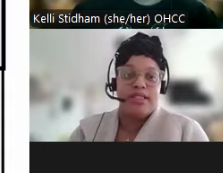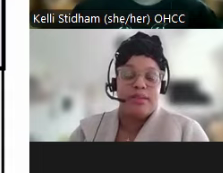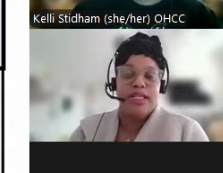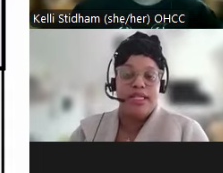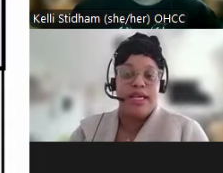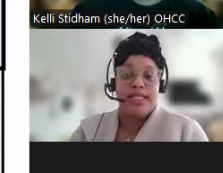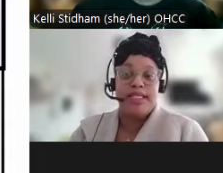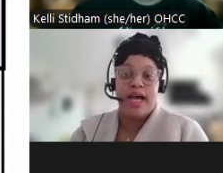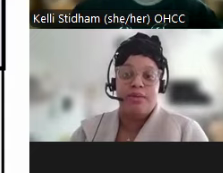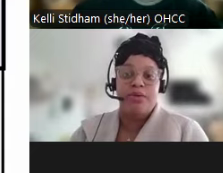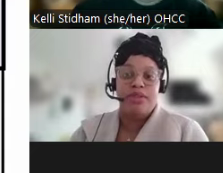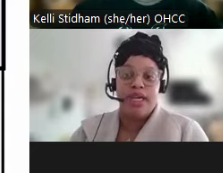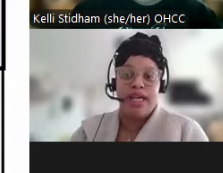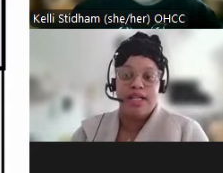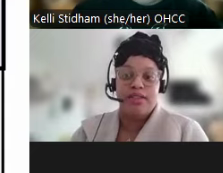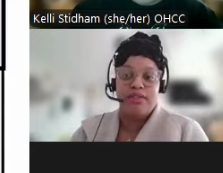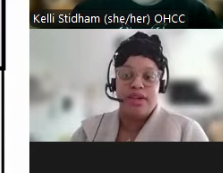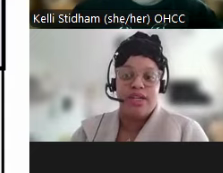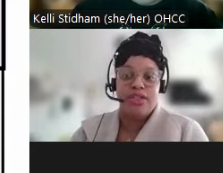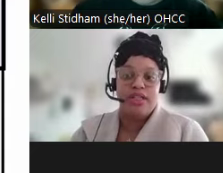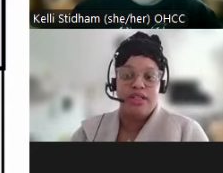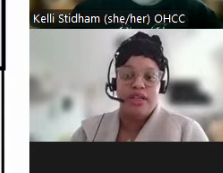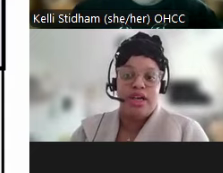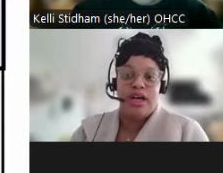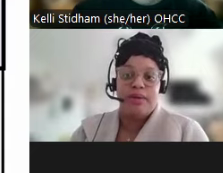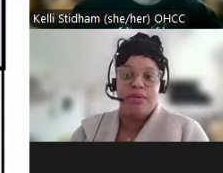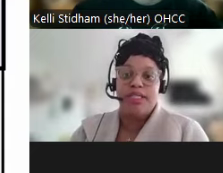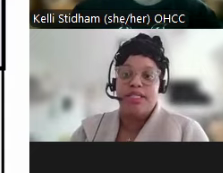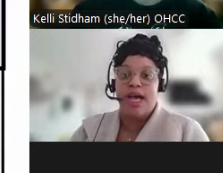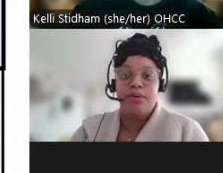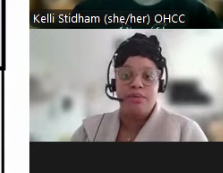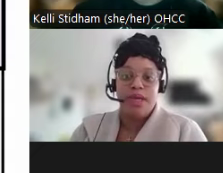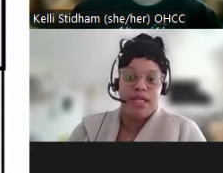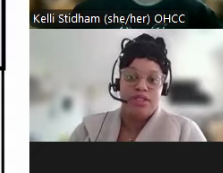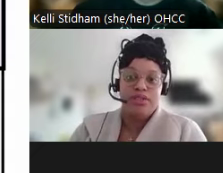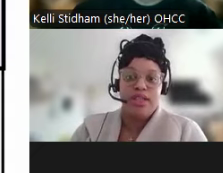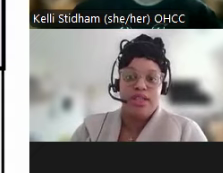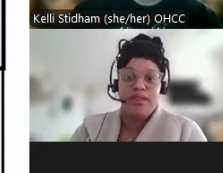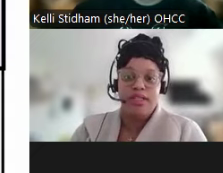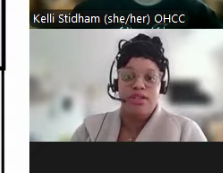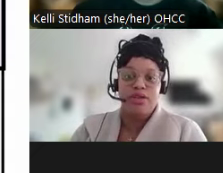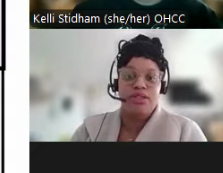the PDC is stackable with the enhanced certification. Um and what stackable